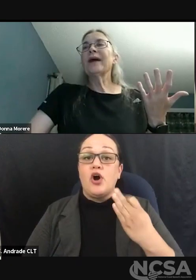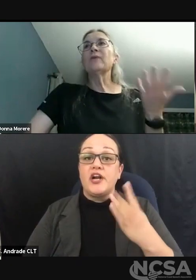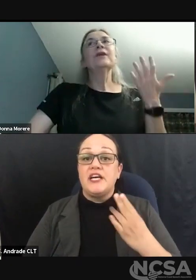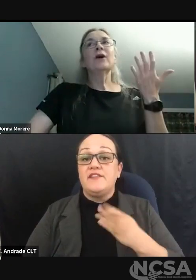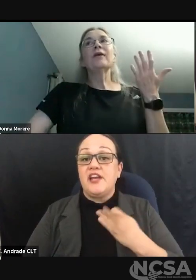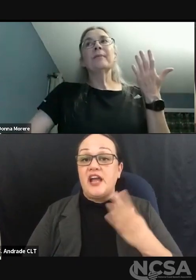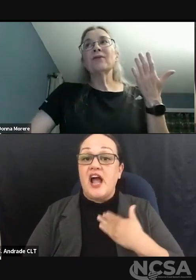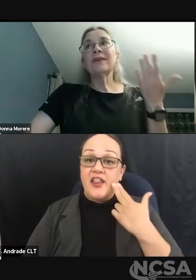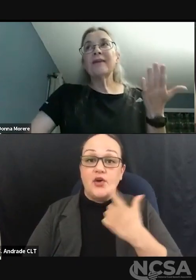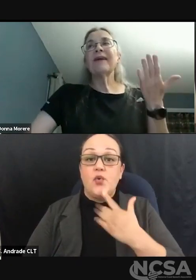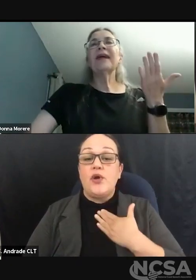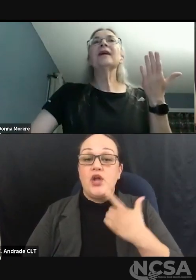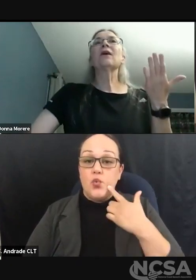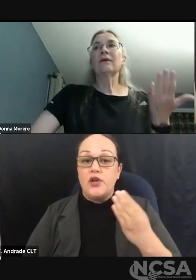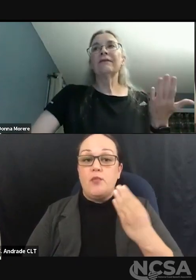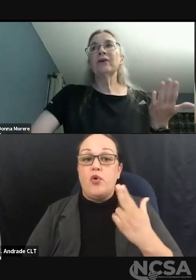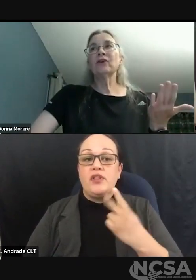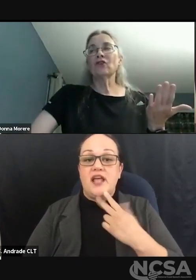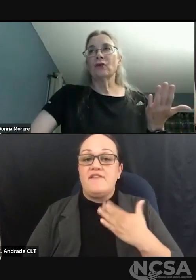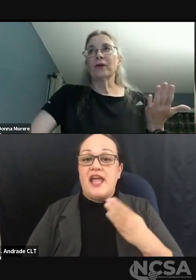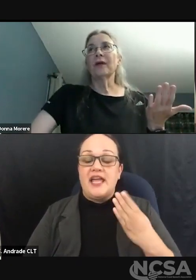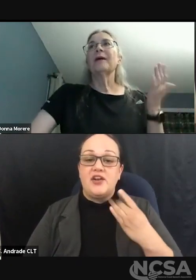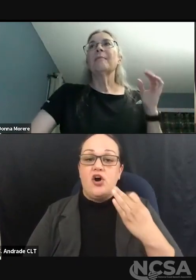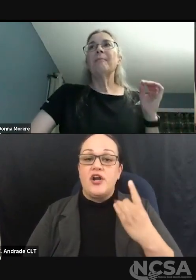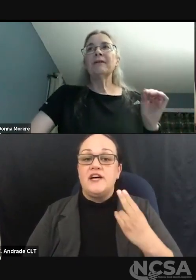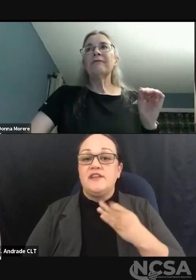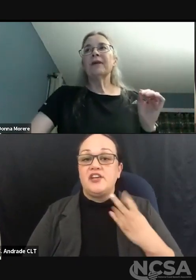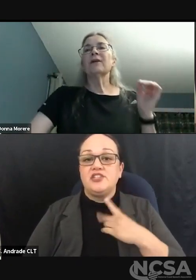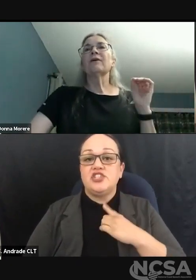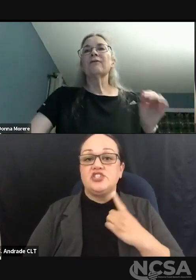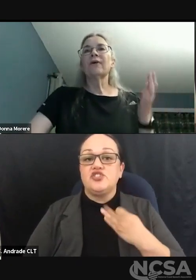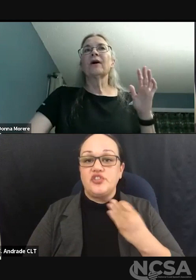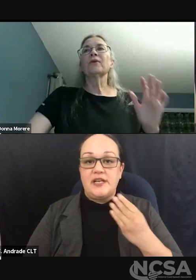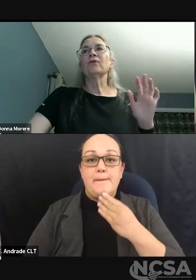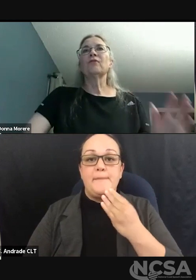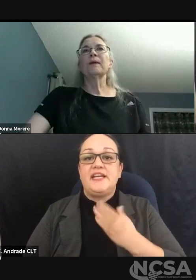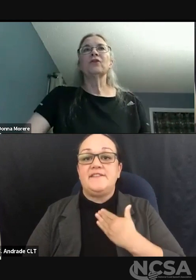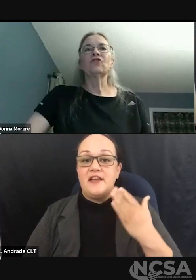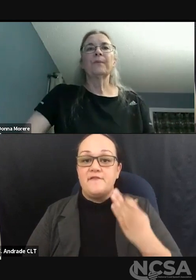We know that both deaf and hard of hearing children benefit from Cued Speech